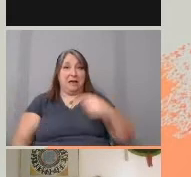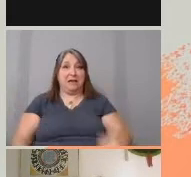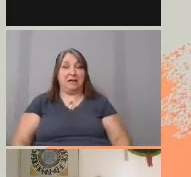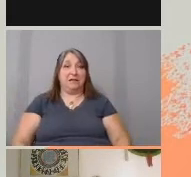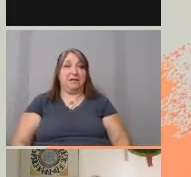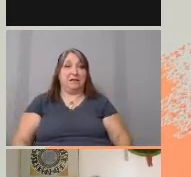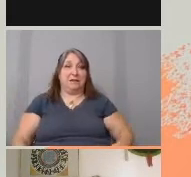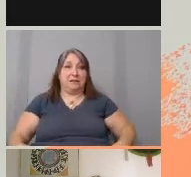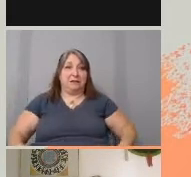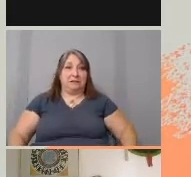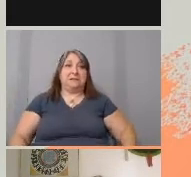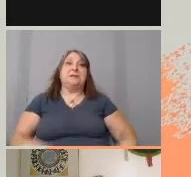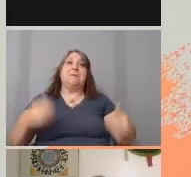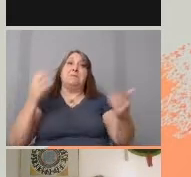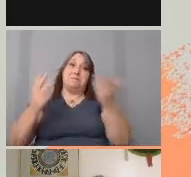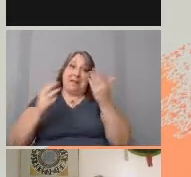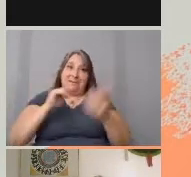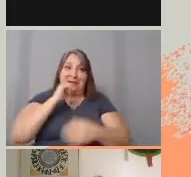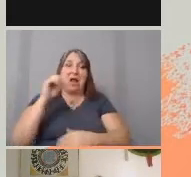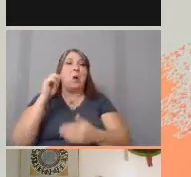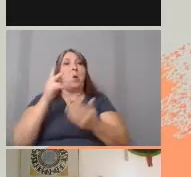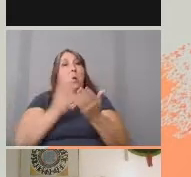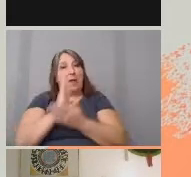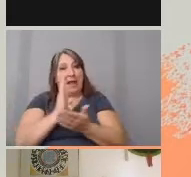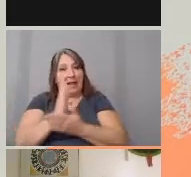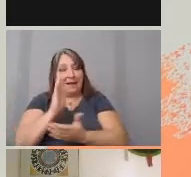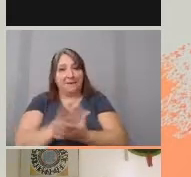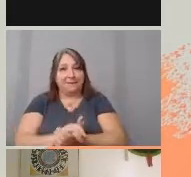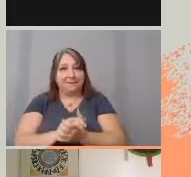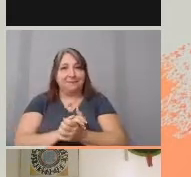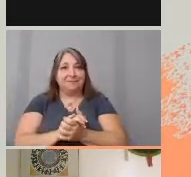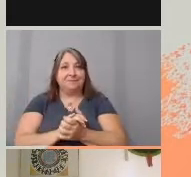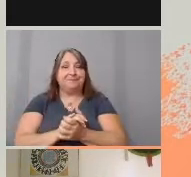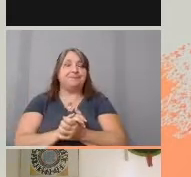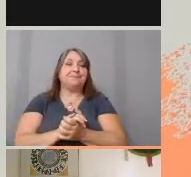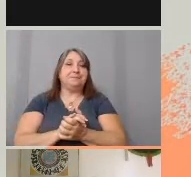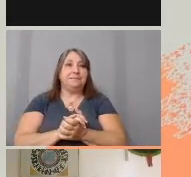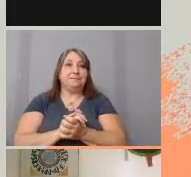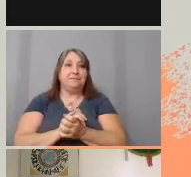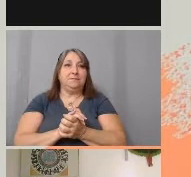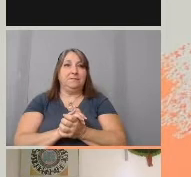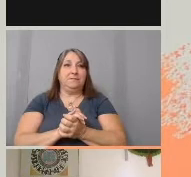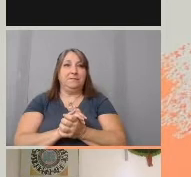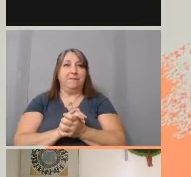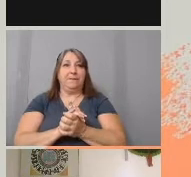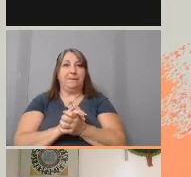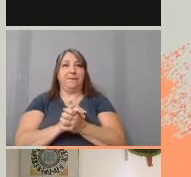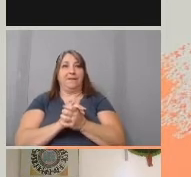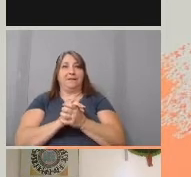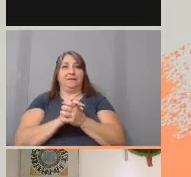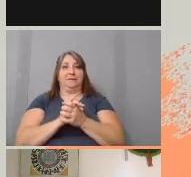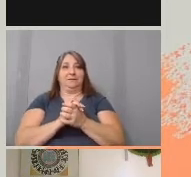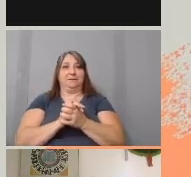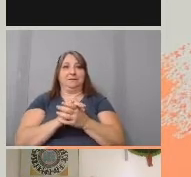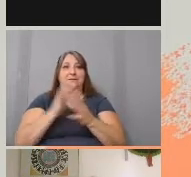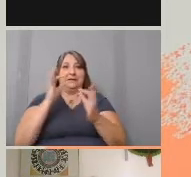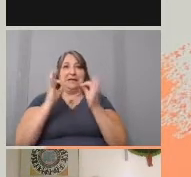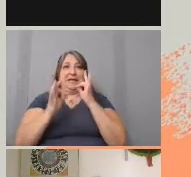Possibly not. All right. I just wanted to, if you can, if you can focus that closely,